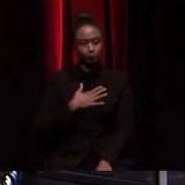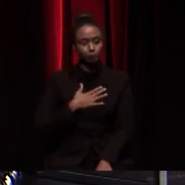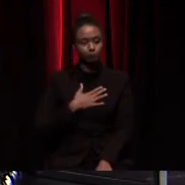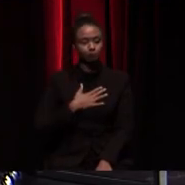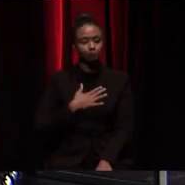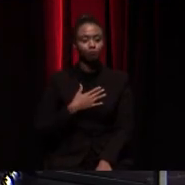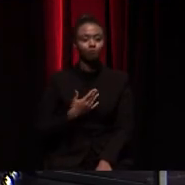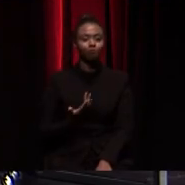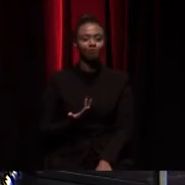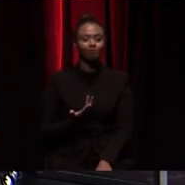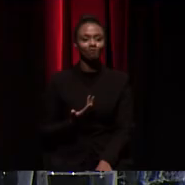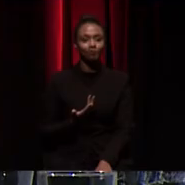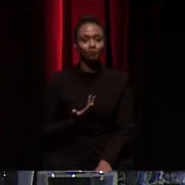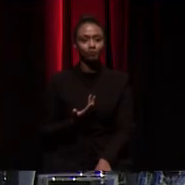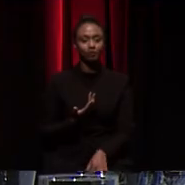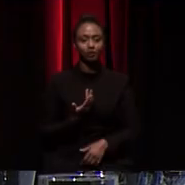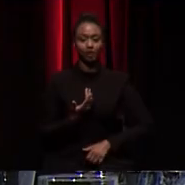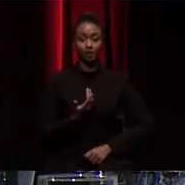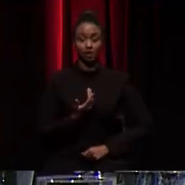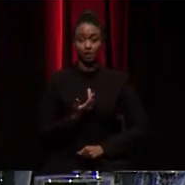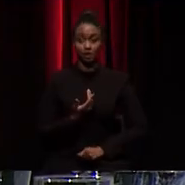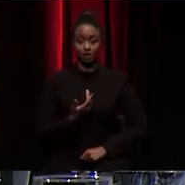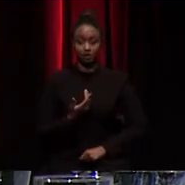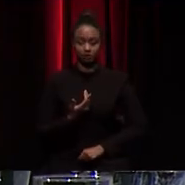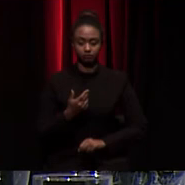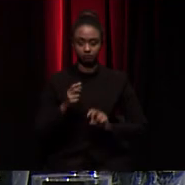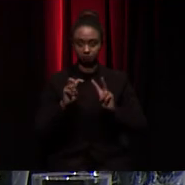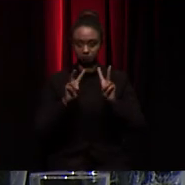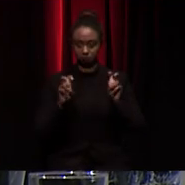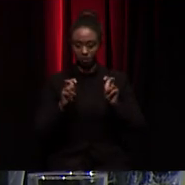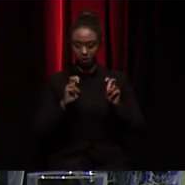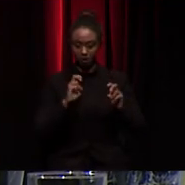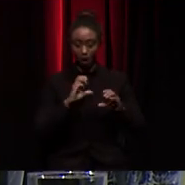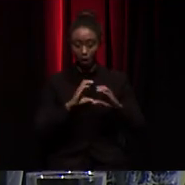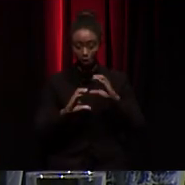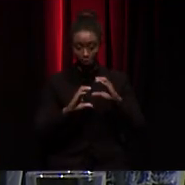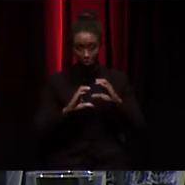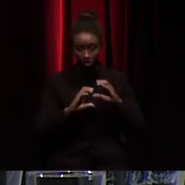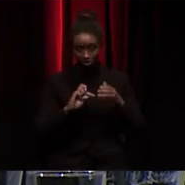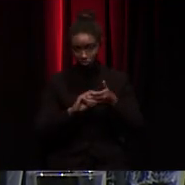not every communication is journalism,